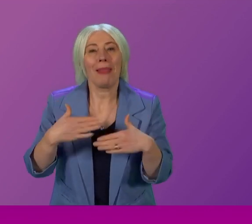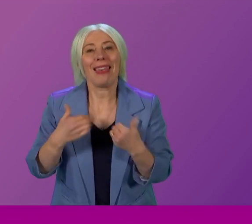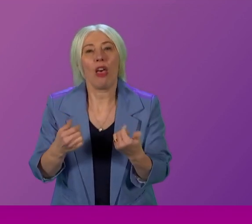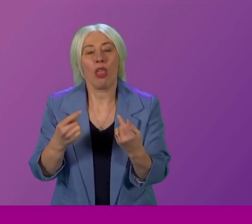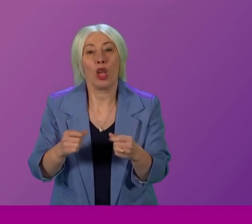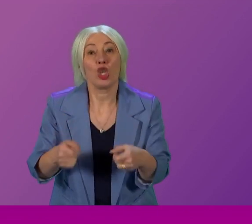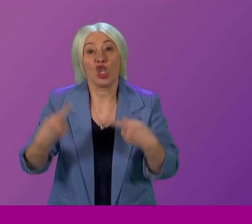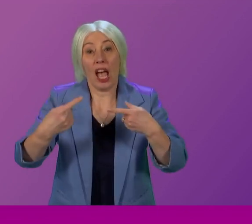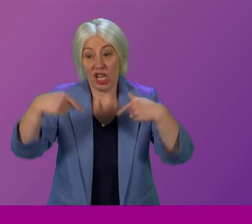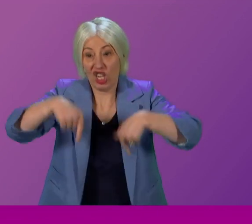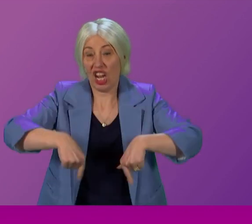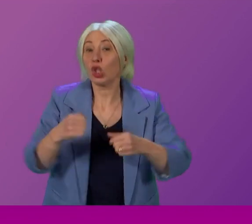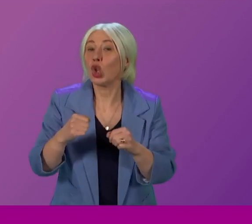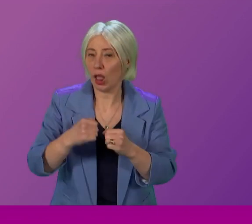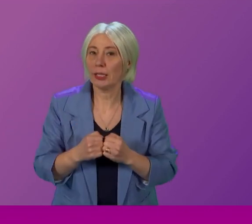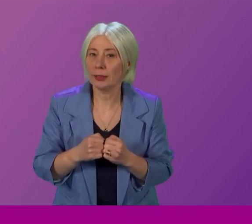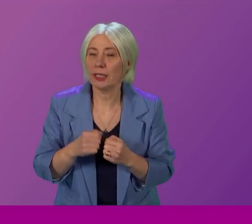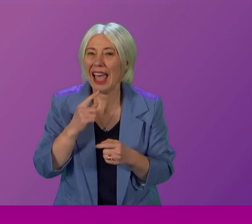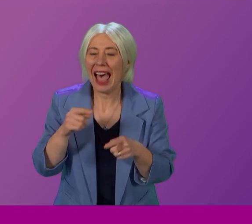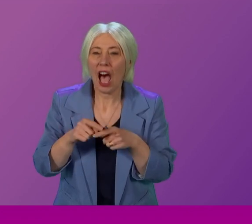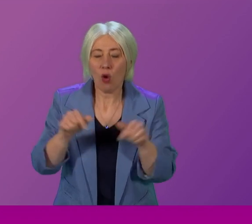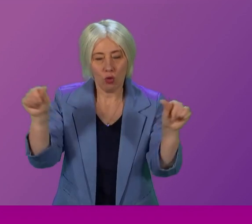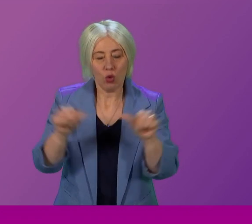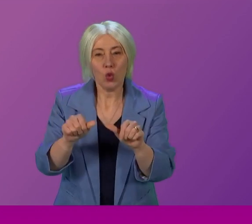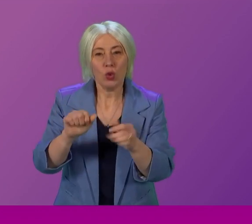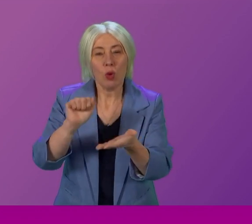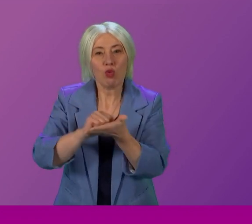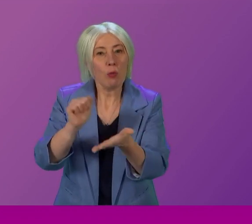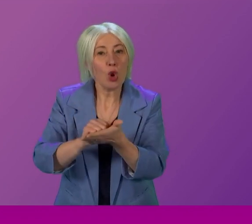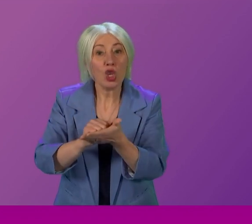Considering restriction on the promotion of alcohol is not unique to Scotland.